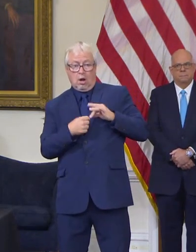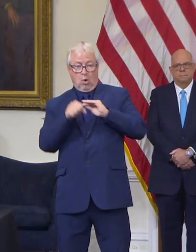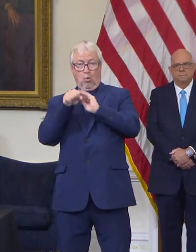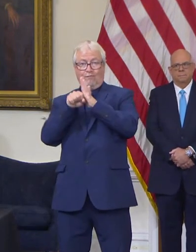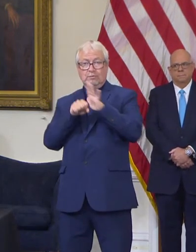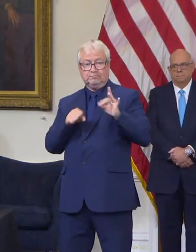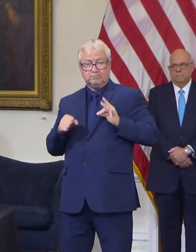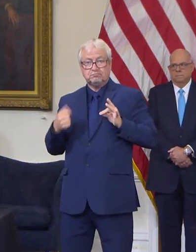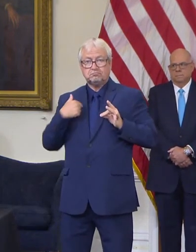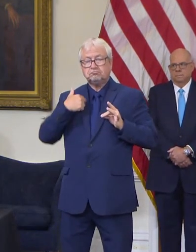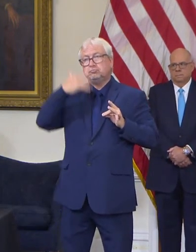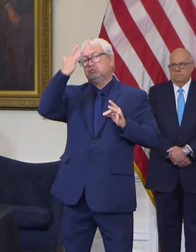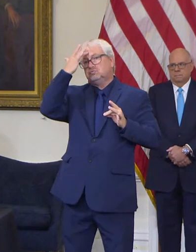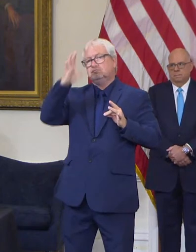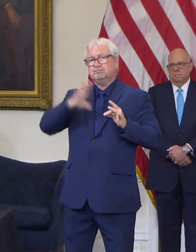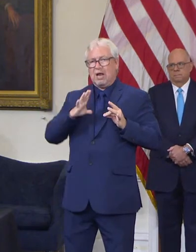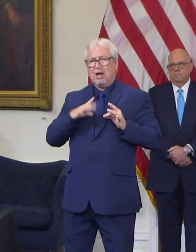COVID-19, speak to your doctor about treatment with monoclonal antibiotics.